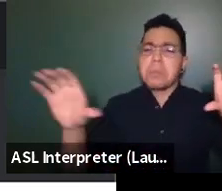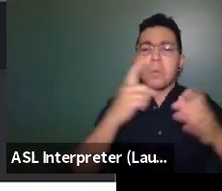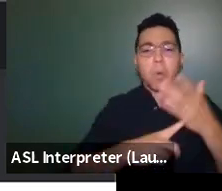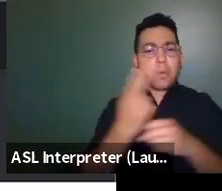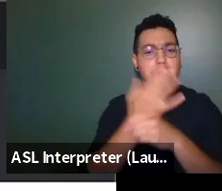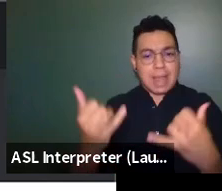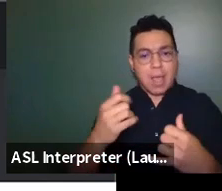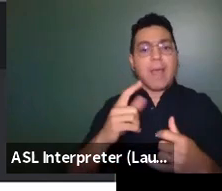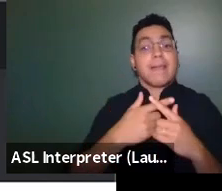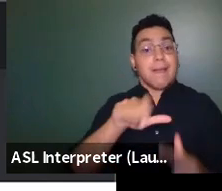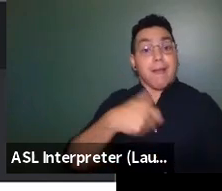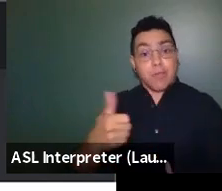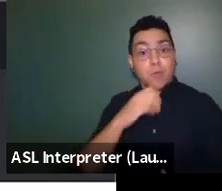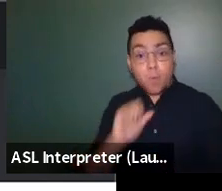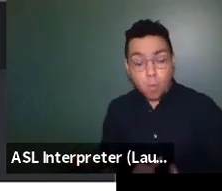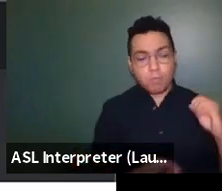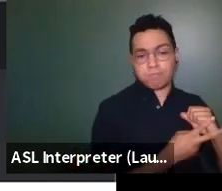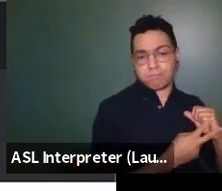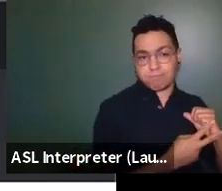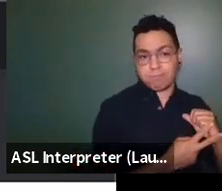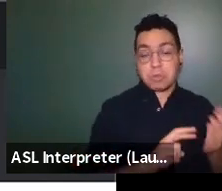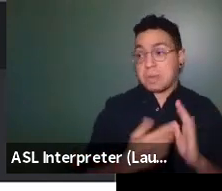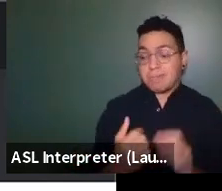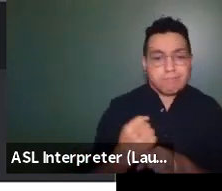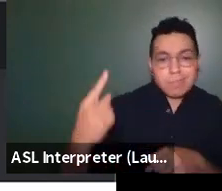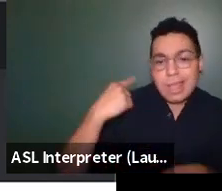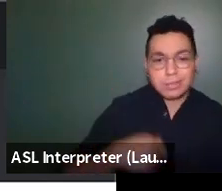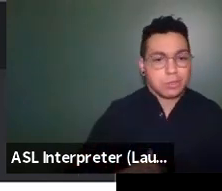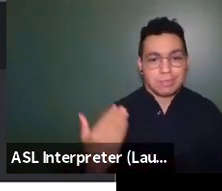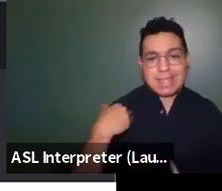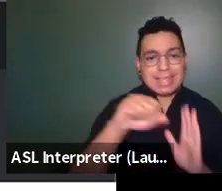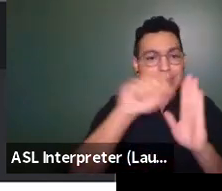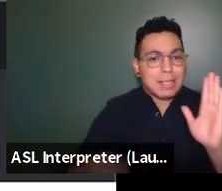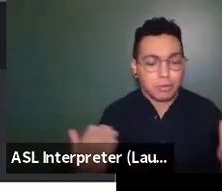ESD 112 - Katherine Livick: So if you have a past semester or past years of classes, you can archive them and put them there.